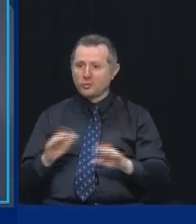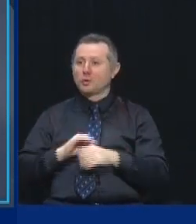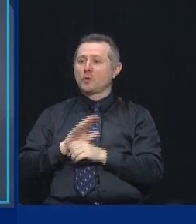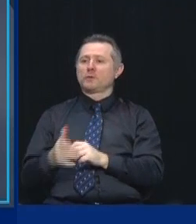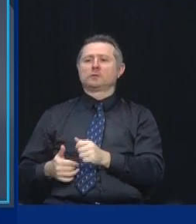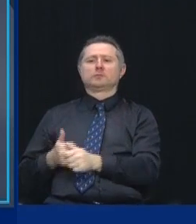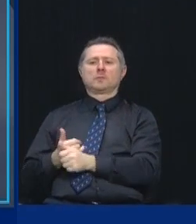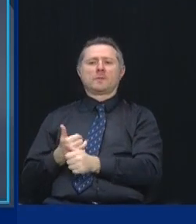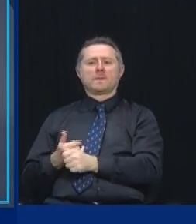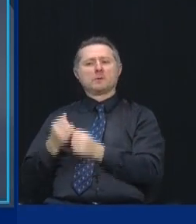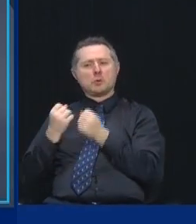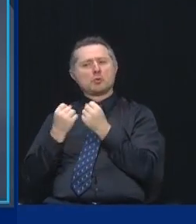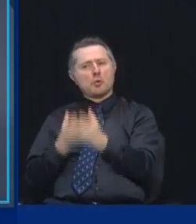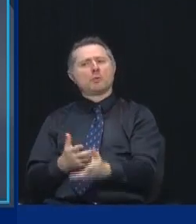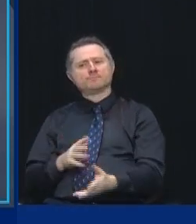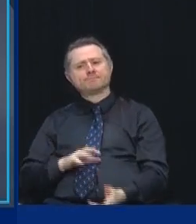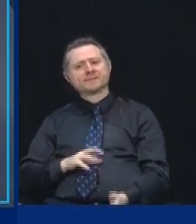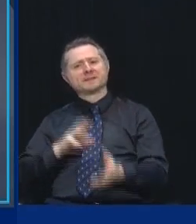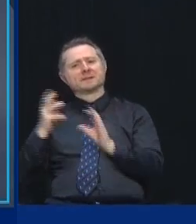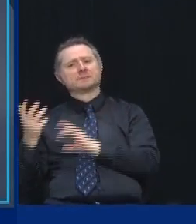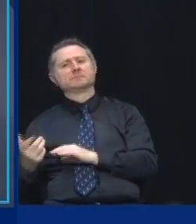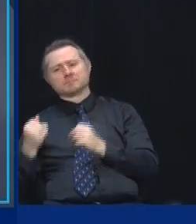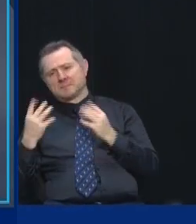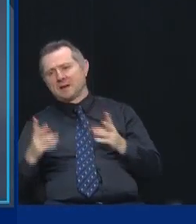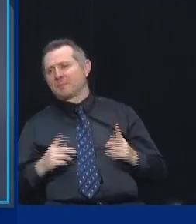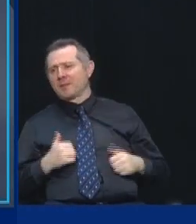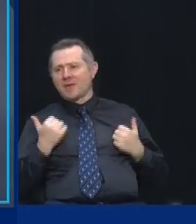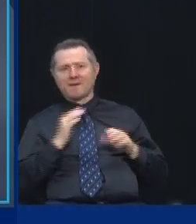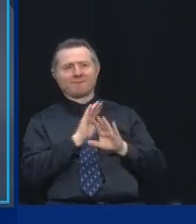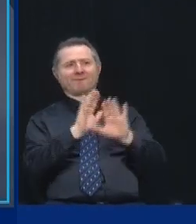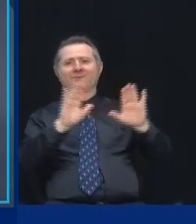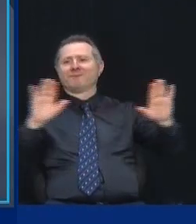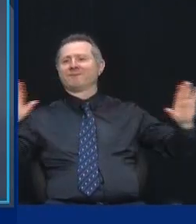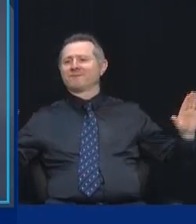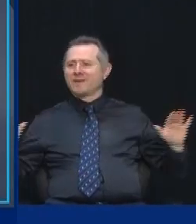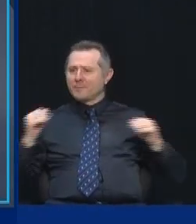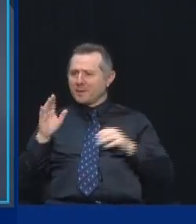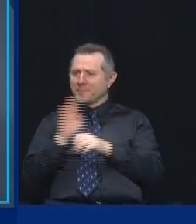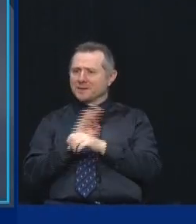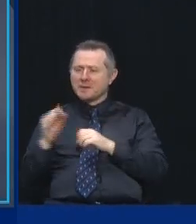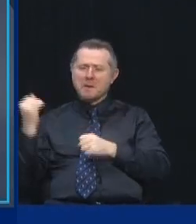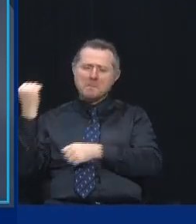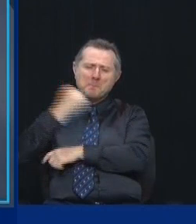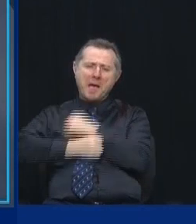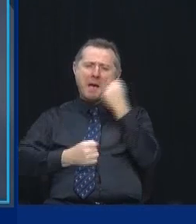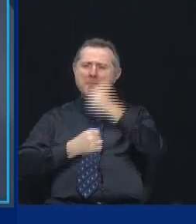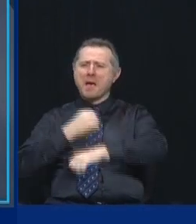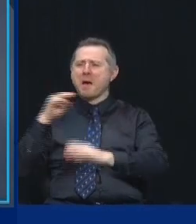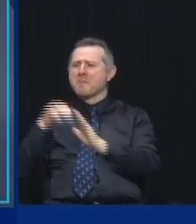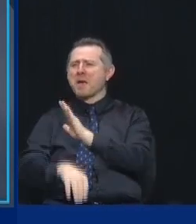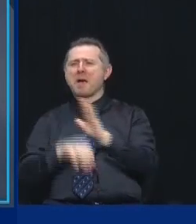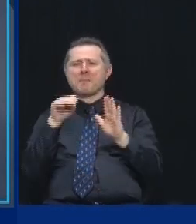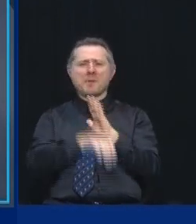BUT I ALSO WANT TO SAY YEA, WE'RE REOPENING. YES, BUT THAT'S NOT THE GOAL OF REOPENING. A LOT OF DAMAGE WAS DONE ON MANY